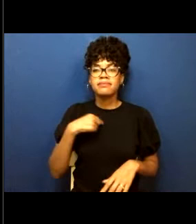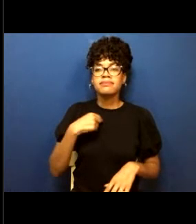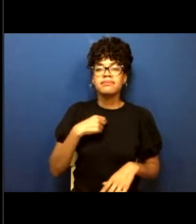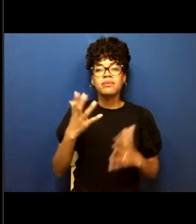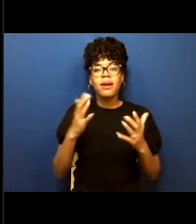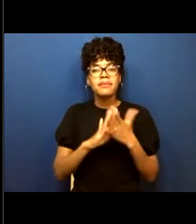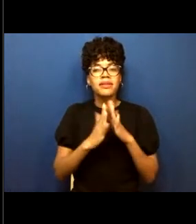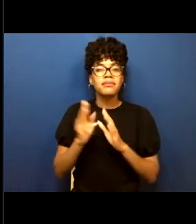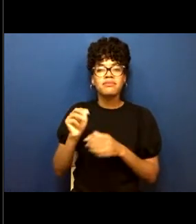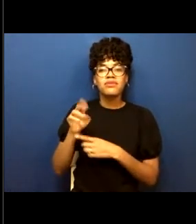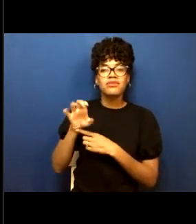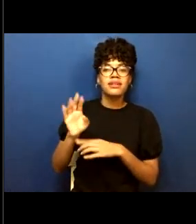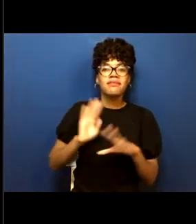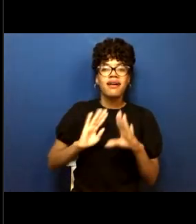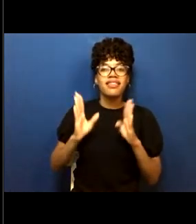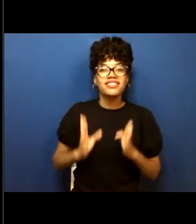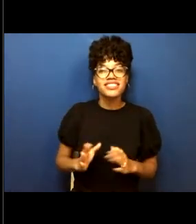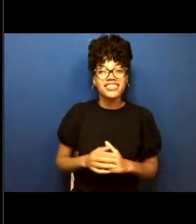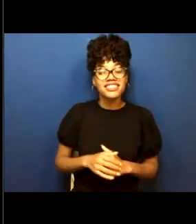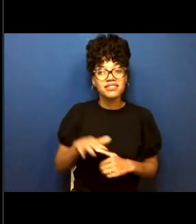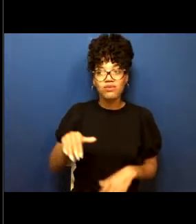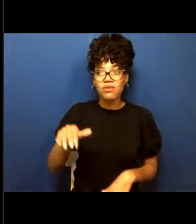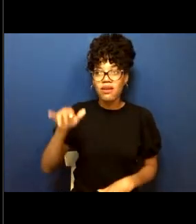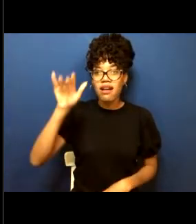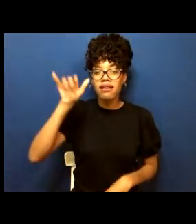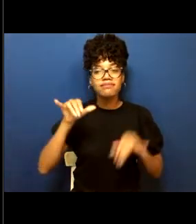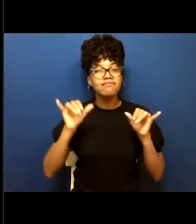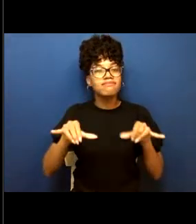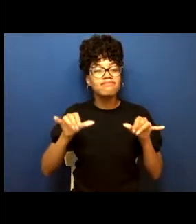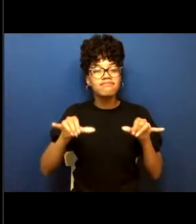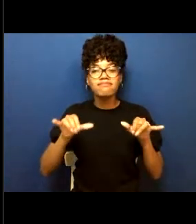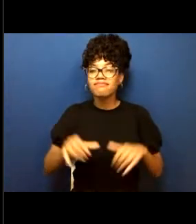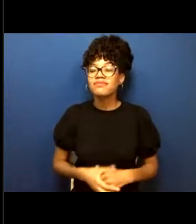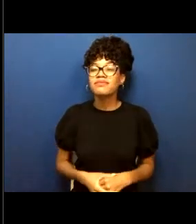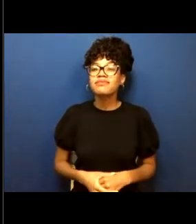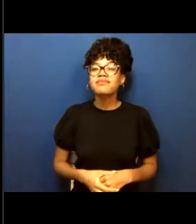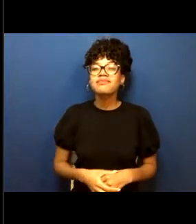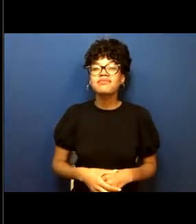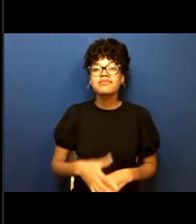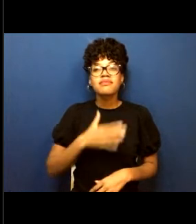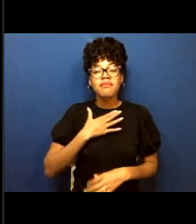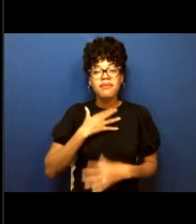And as you can tell I never grew out of it. I owe my passion for conservation and the environment